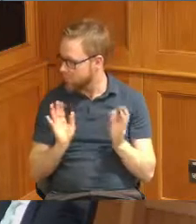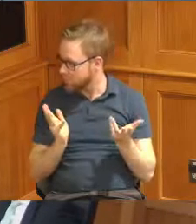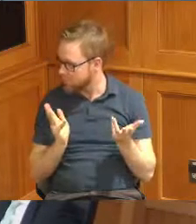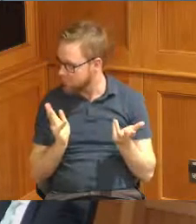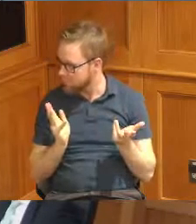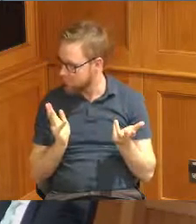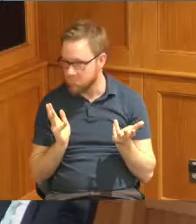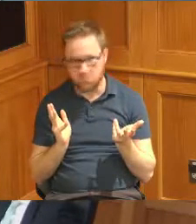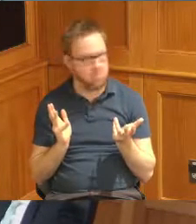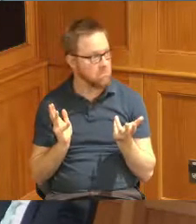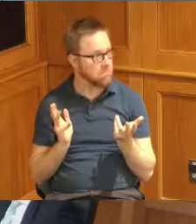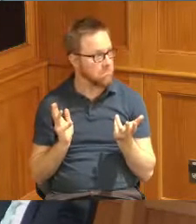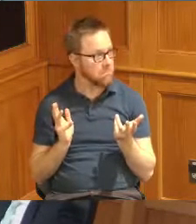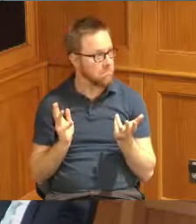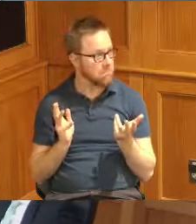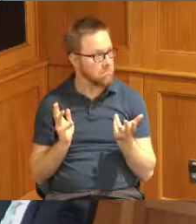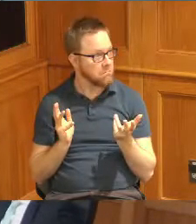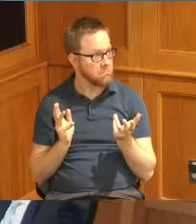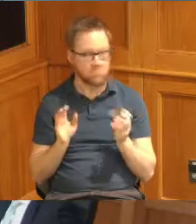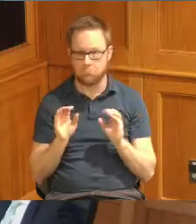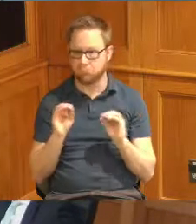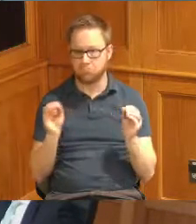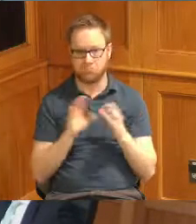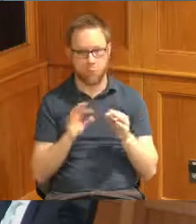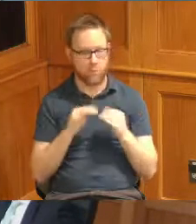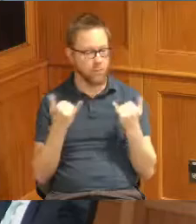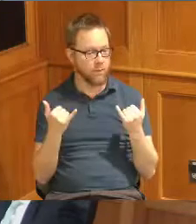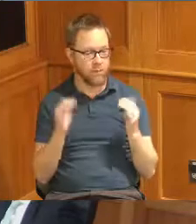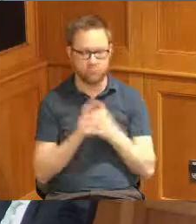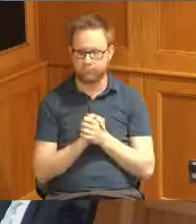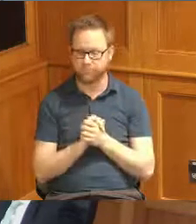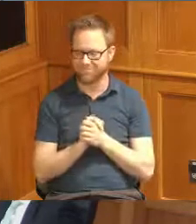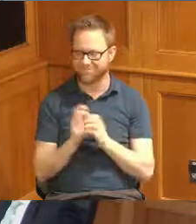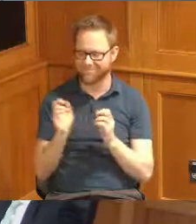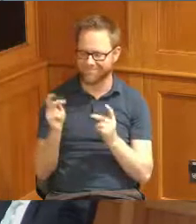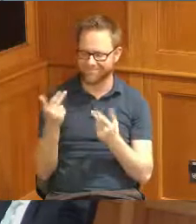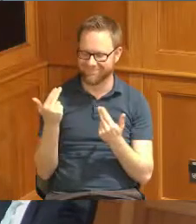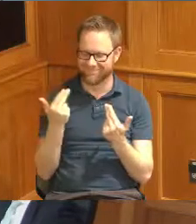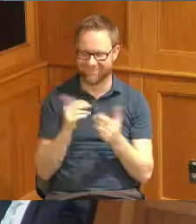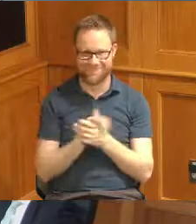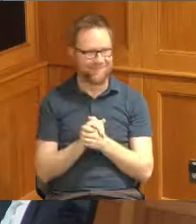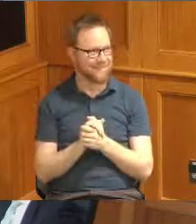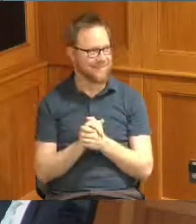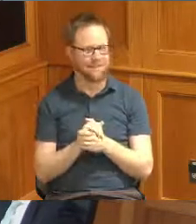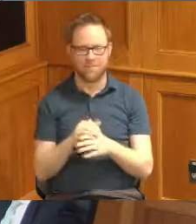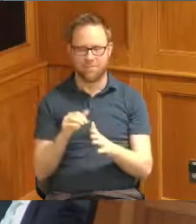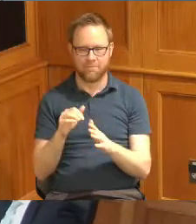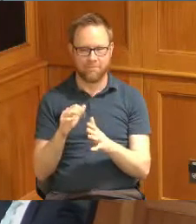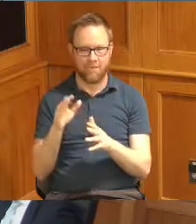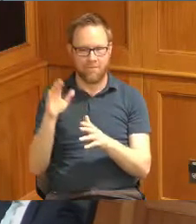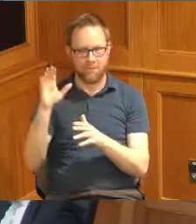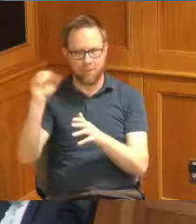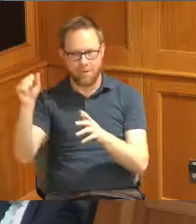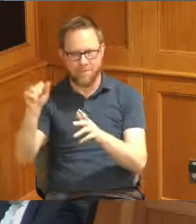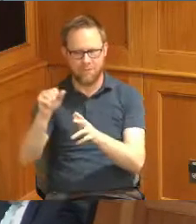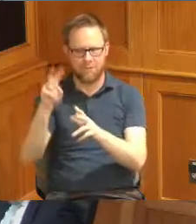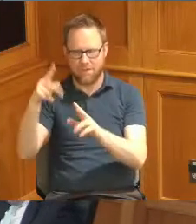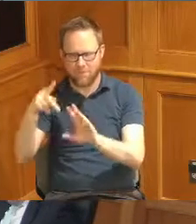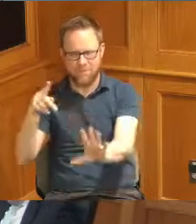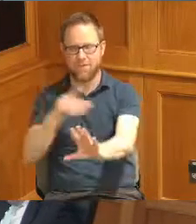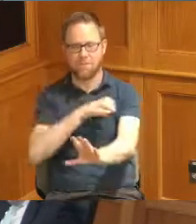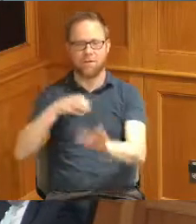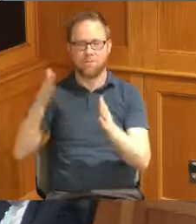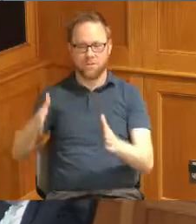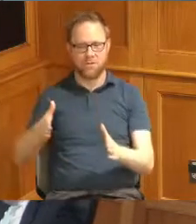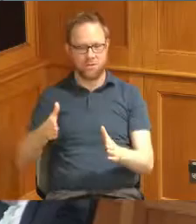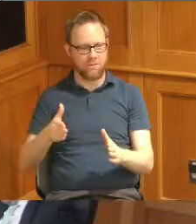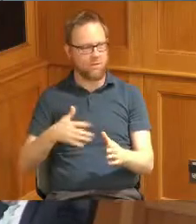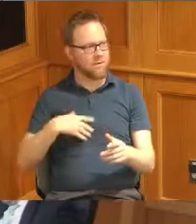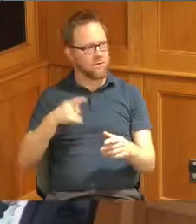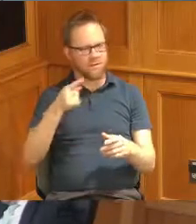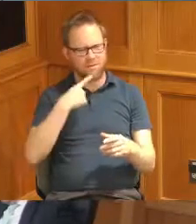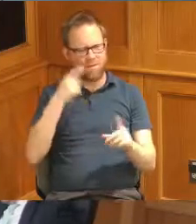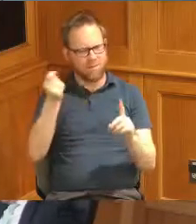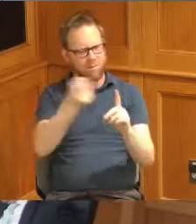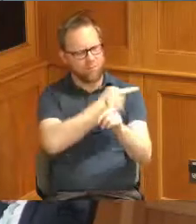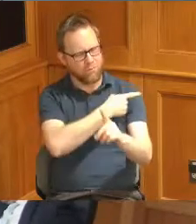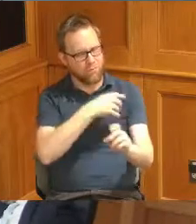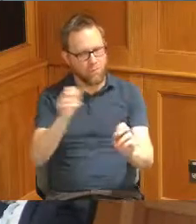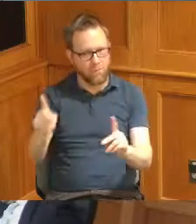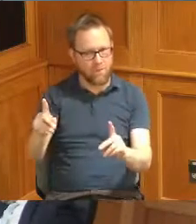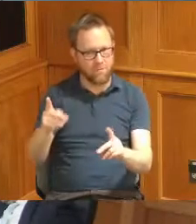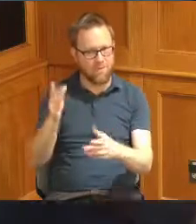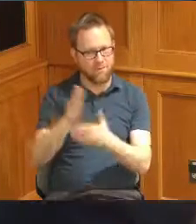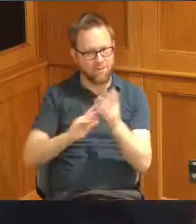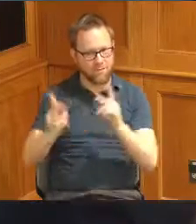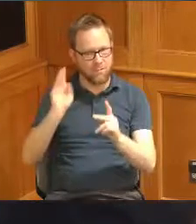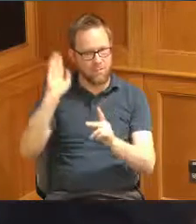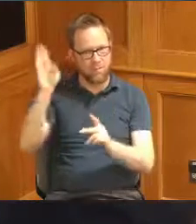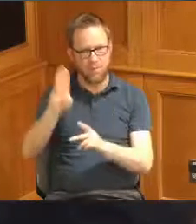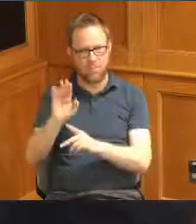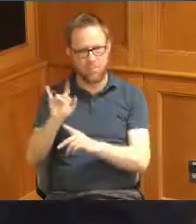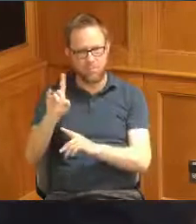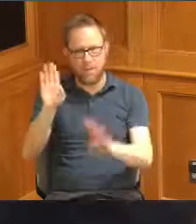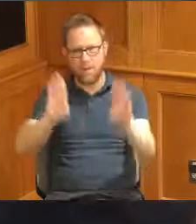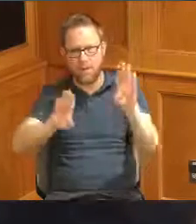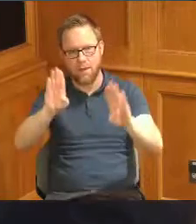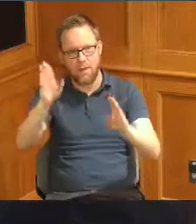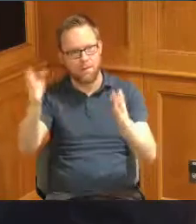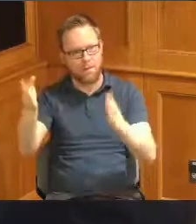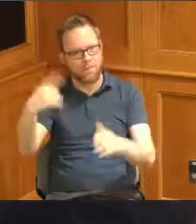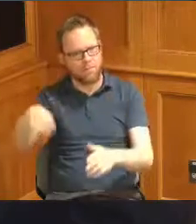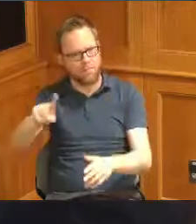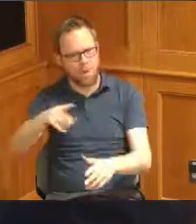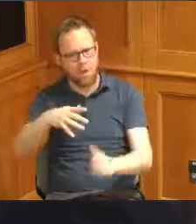but you have people that are going to bid on this and maybe they're good at demolition but